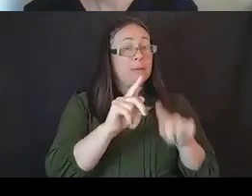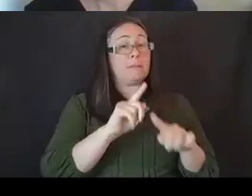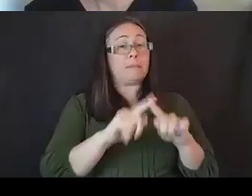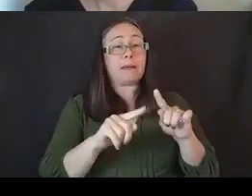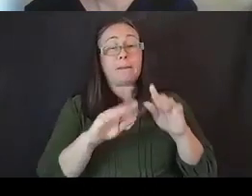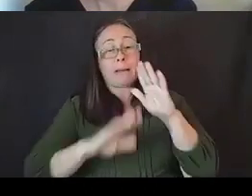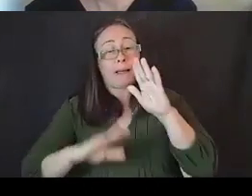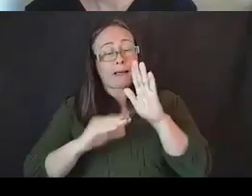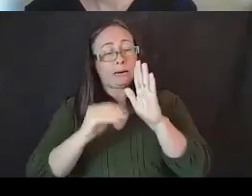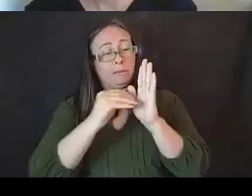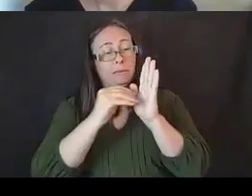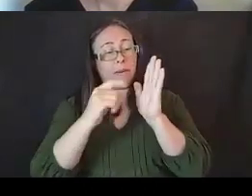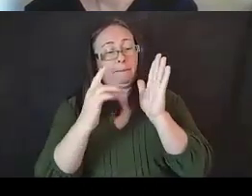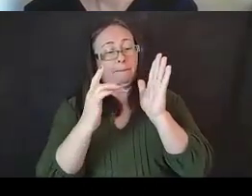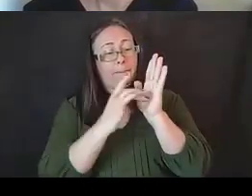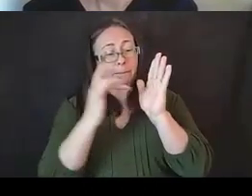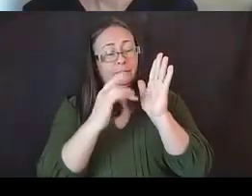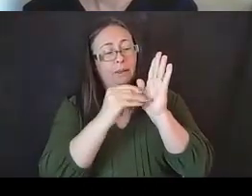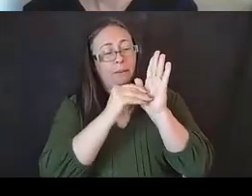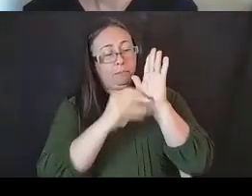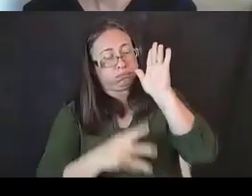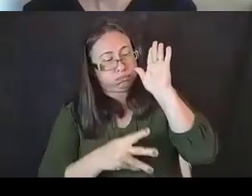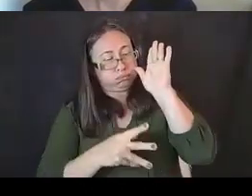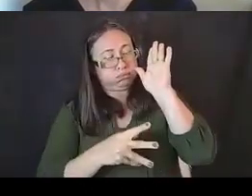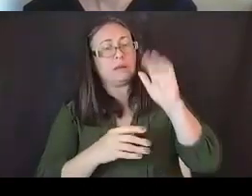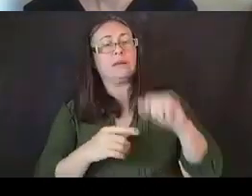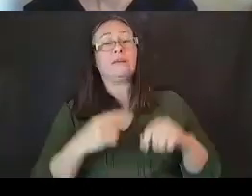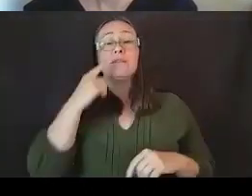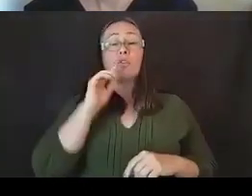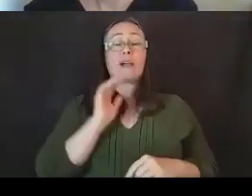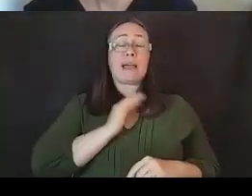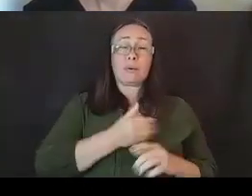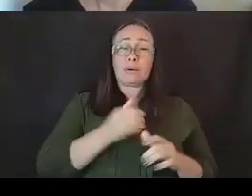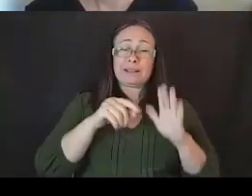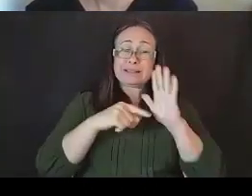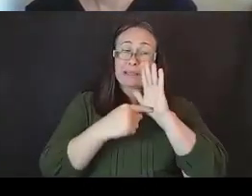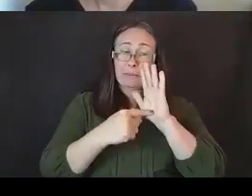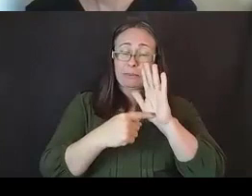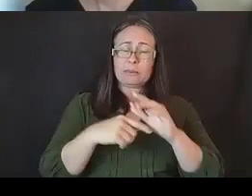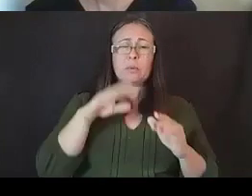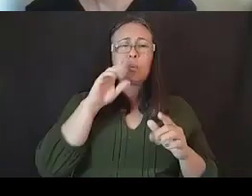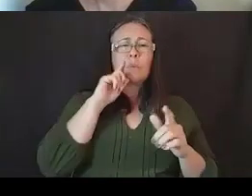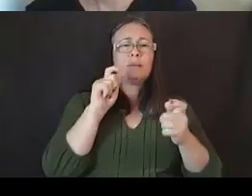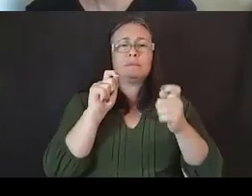to expand to see everything. For our particular example, I'm going to adjust the default search